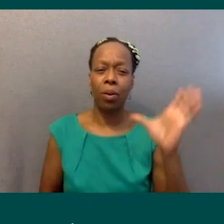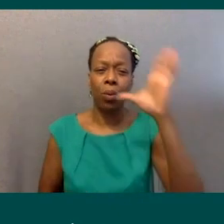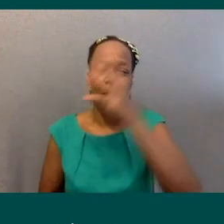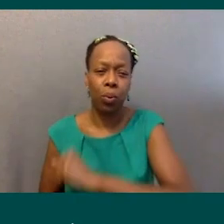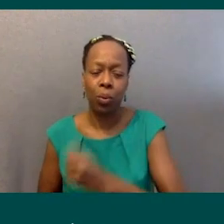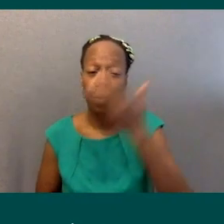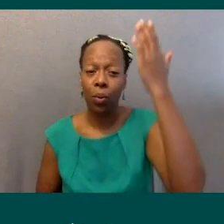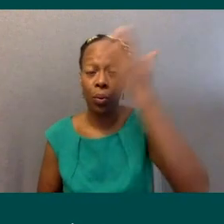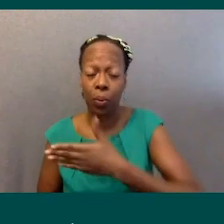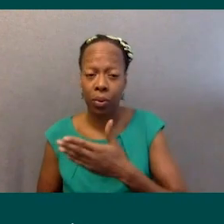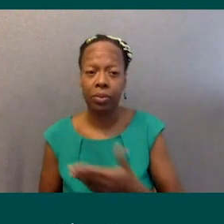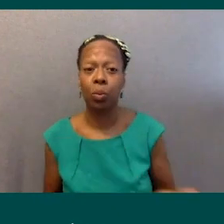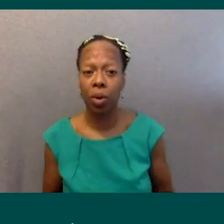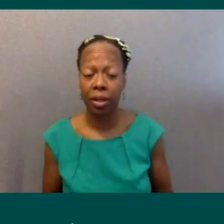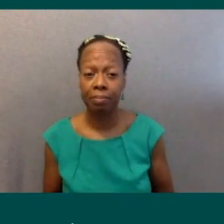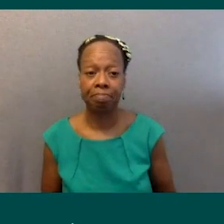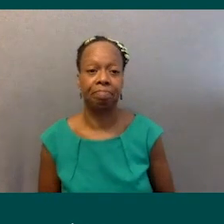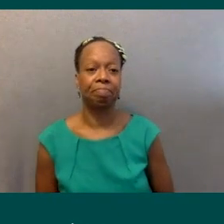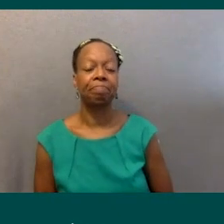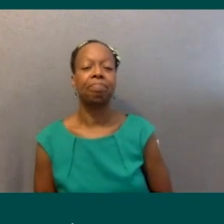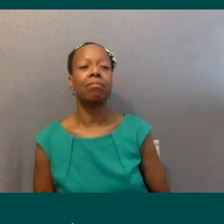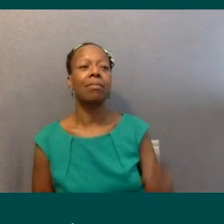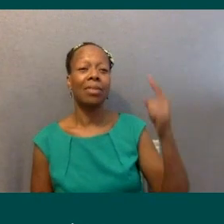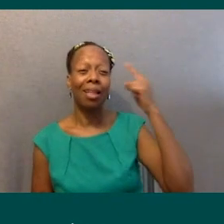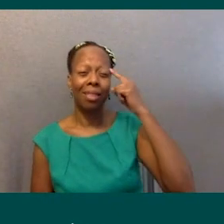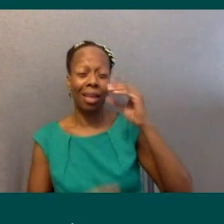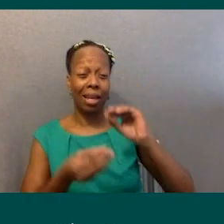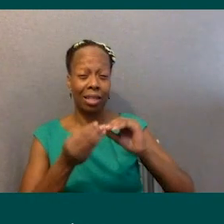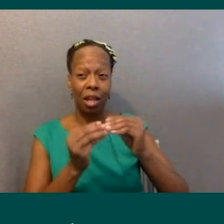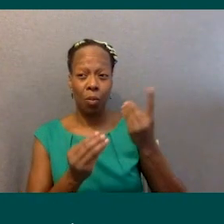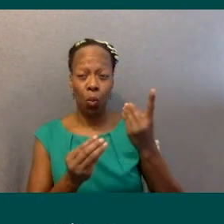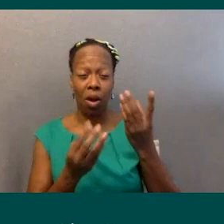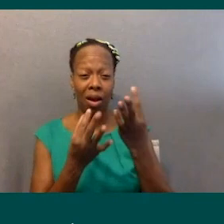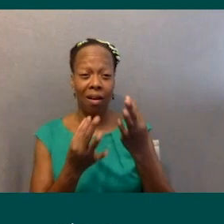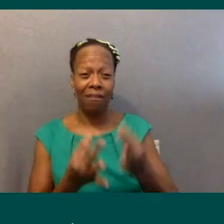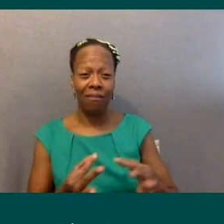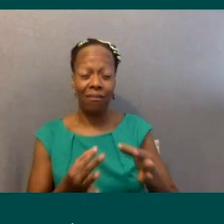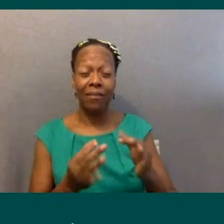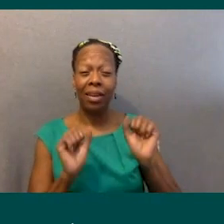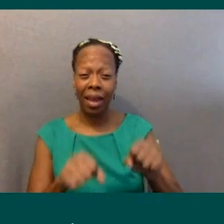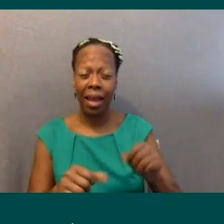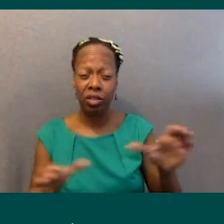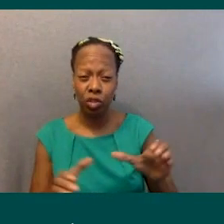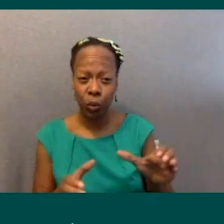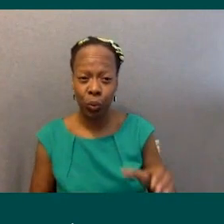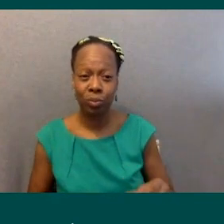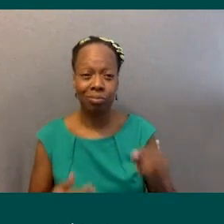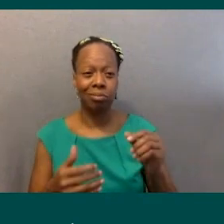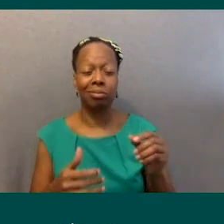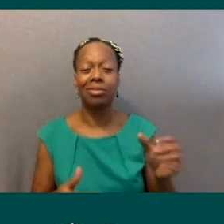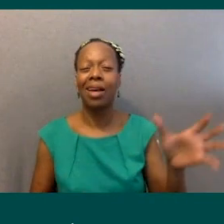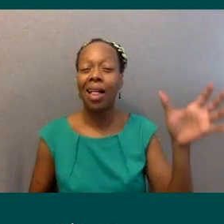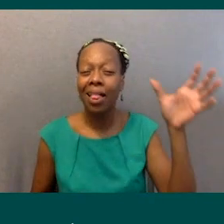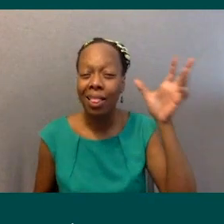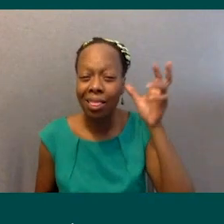I think the number one thing a family member can do is listen, the child is their best advocacy,